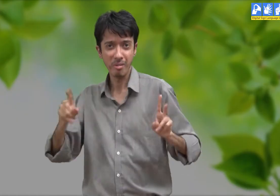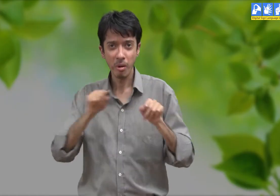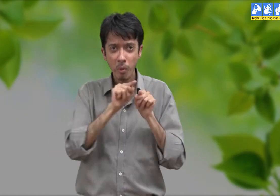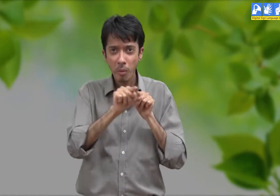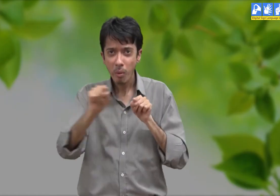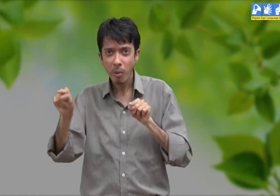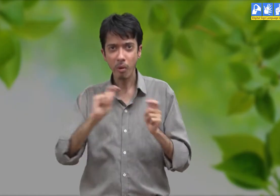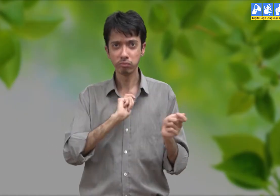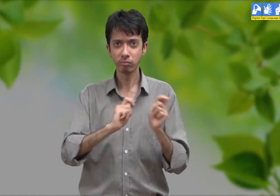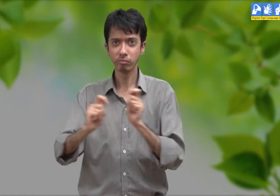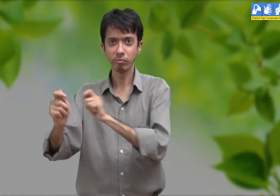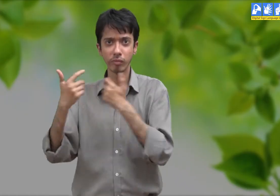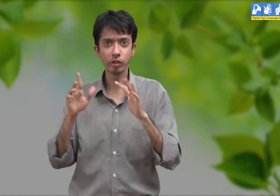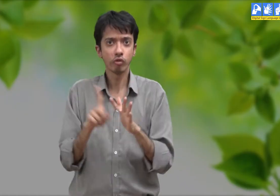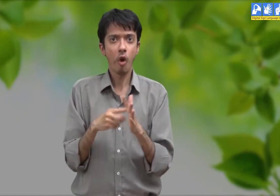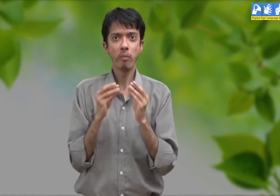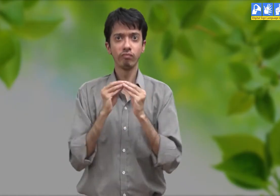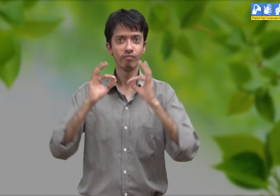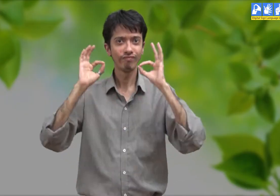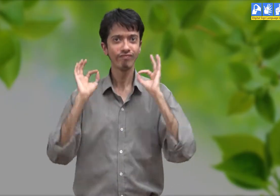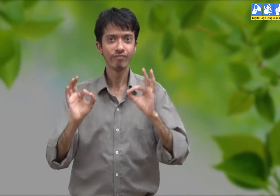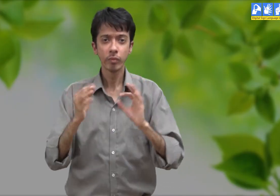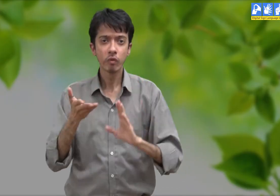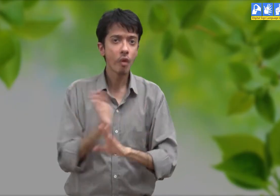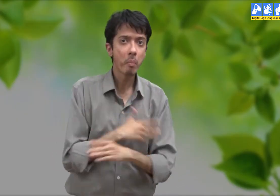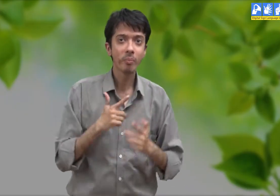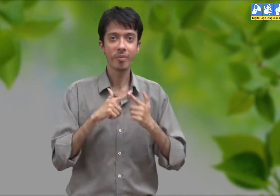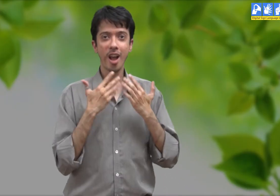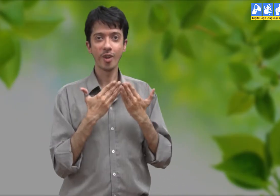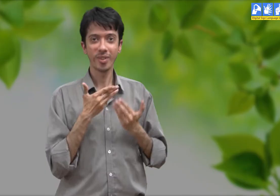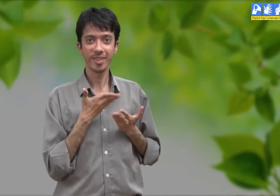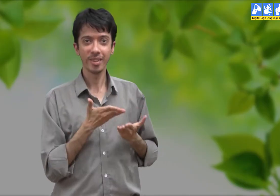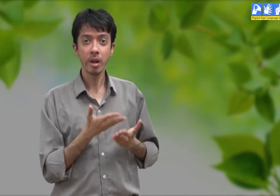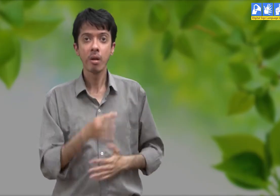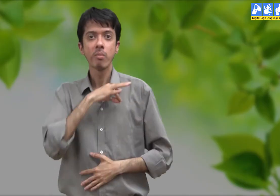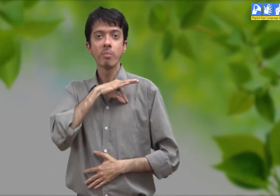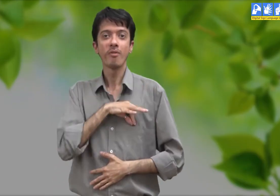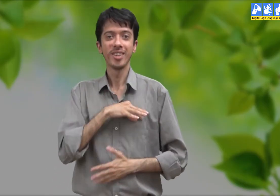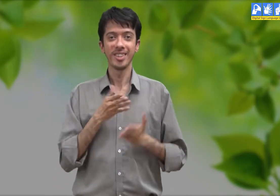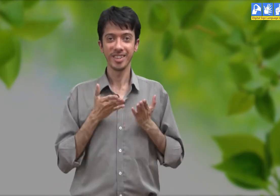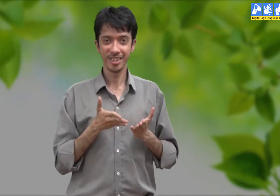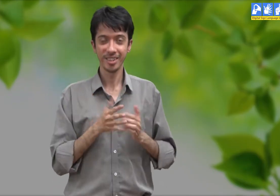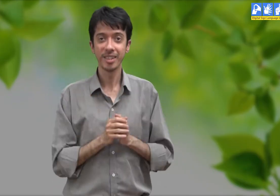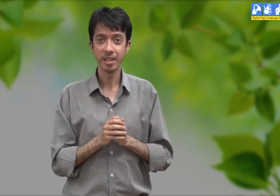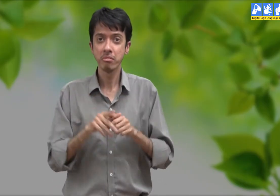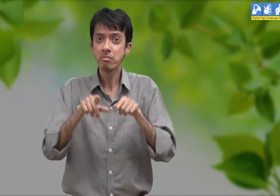computer operator, etc. then they become professionals. So students gain knowledge for education.